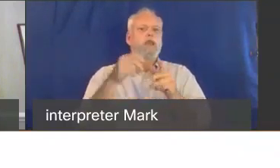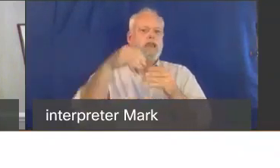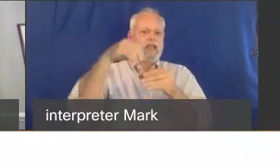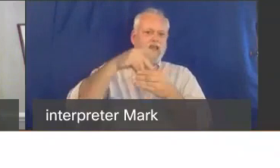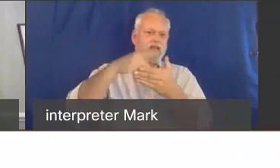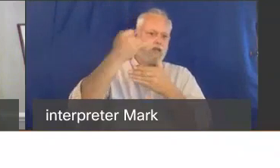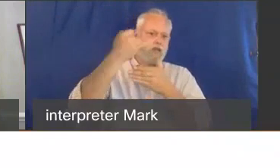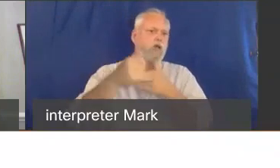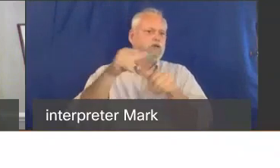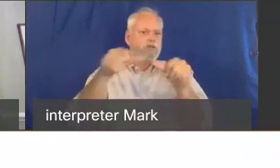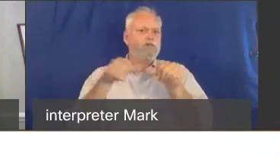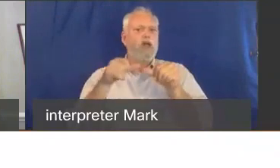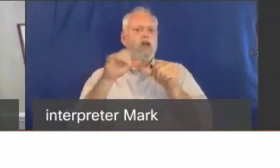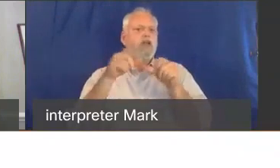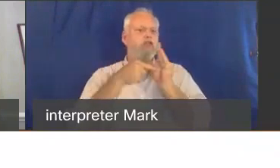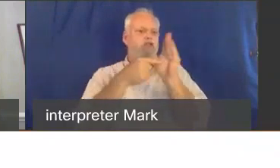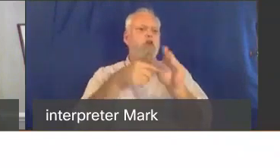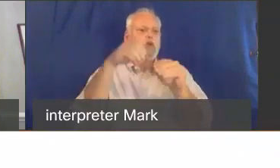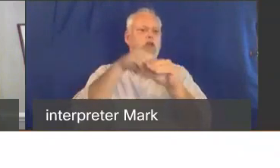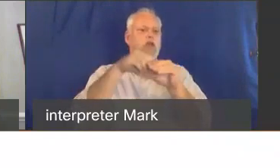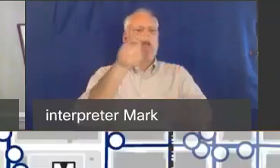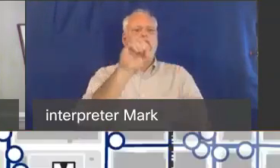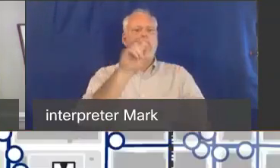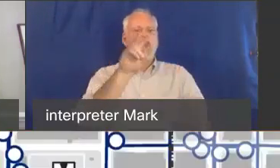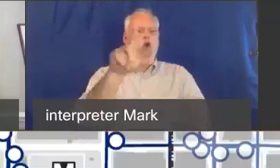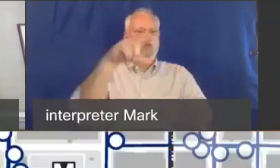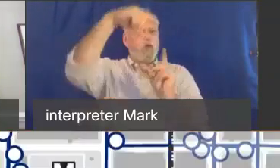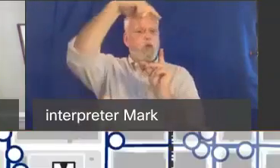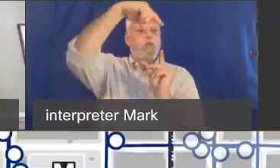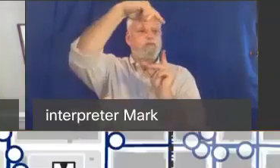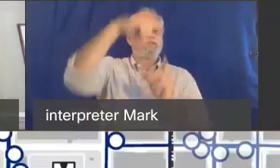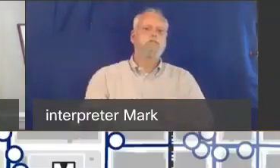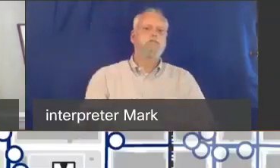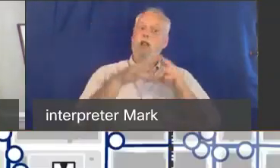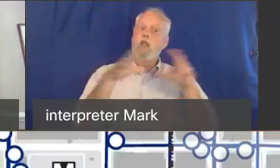Oval, so I'd like to say, there's a lot of activity over here.